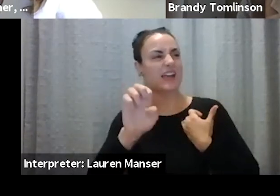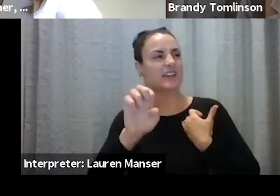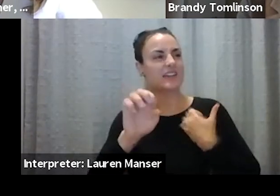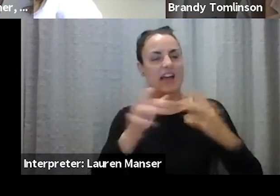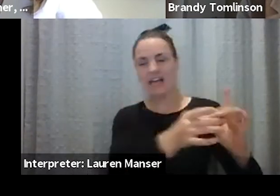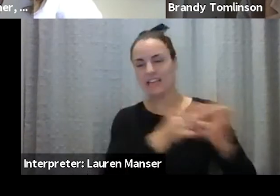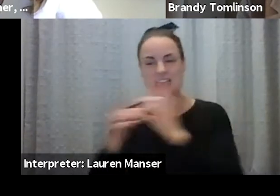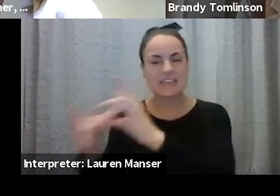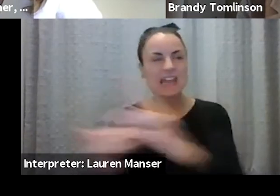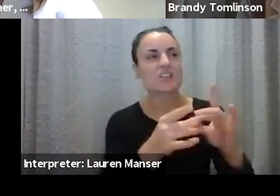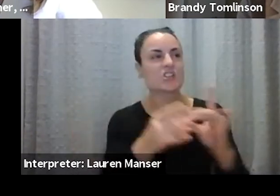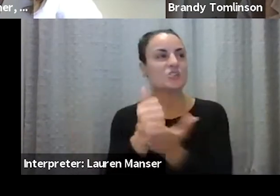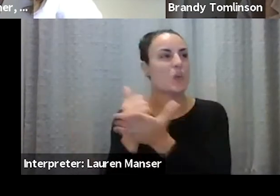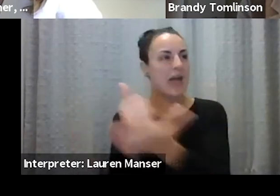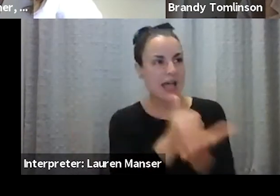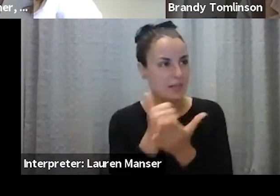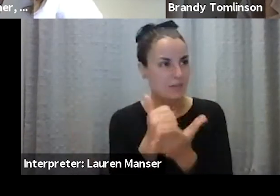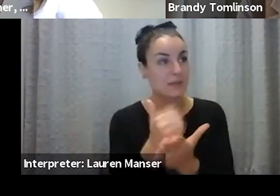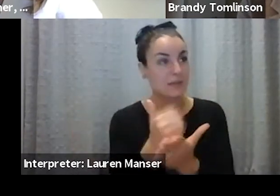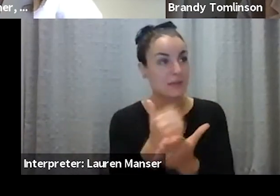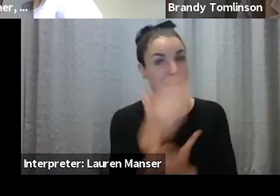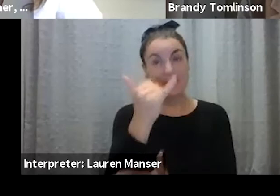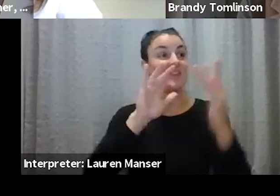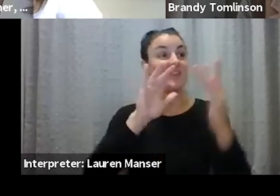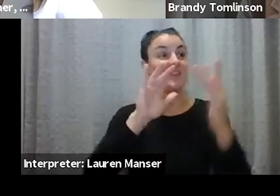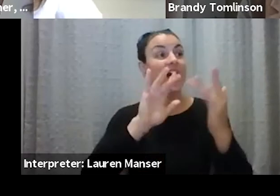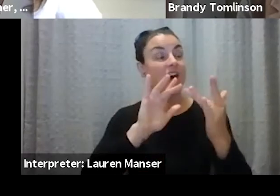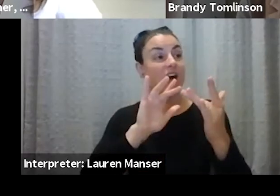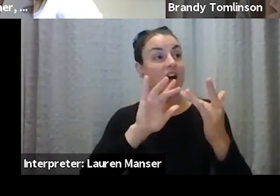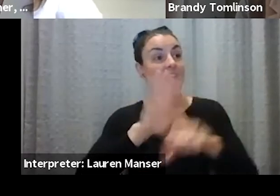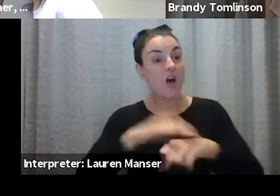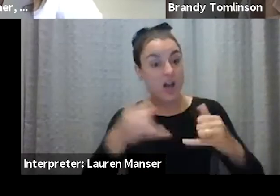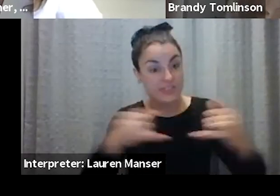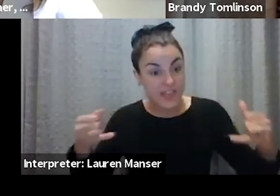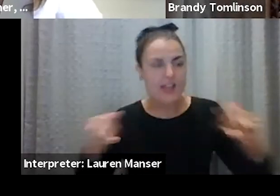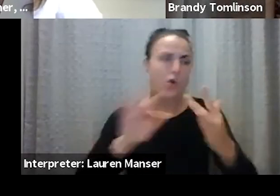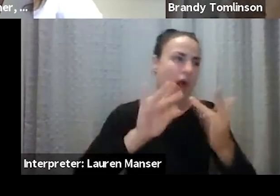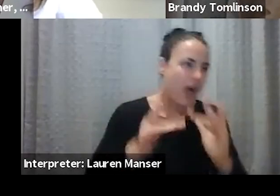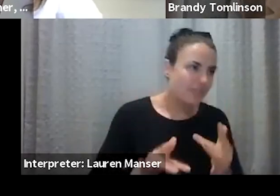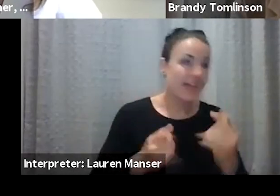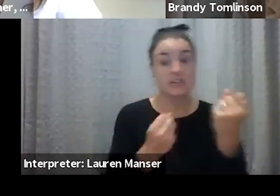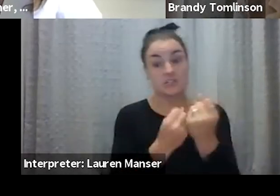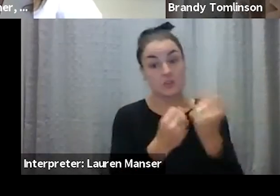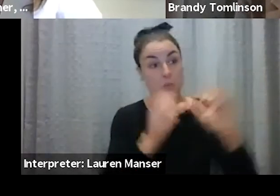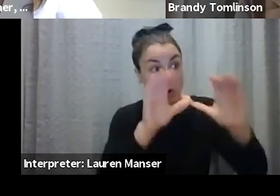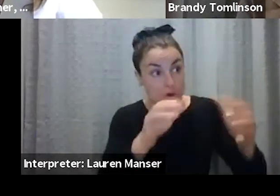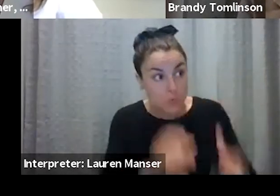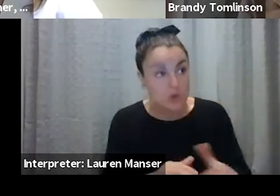the presence of online support groups, online chat groups, in particular for individuals with disabilities,